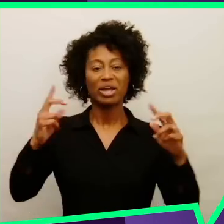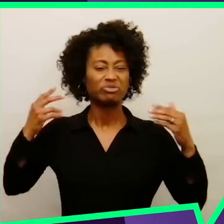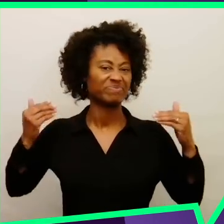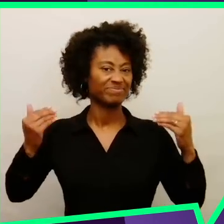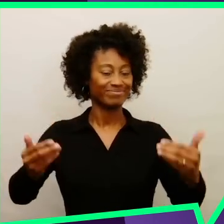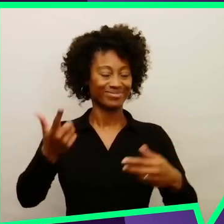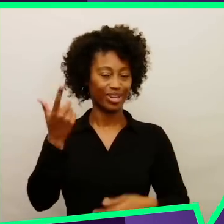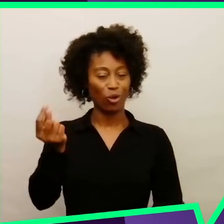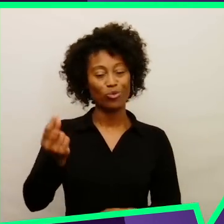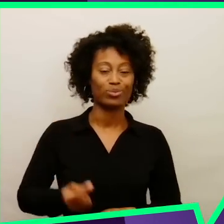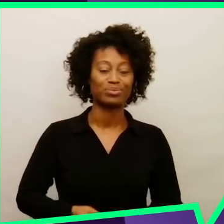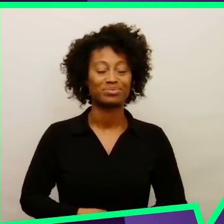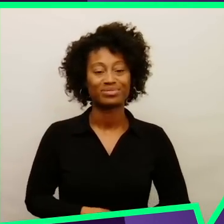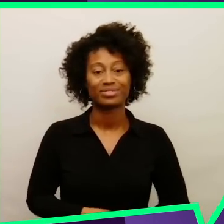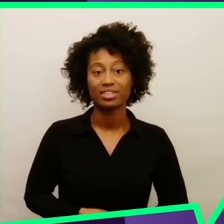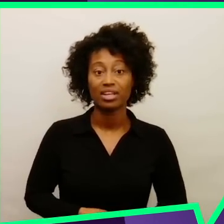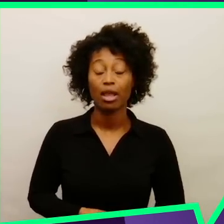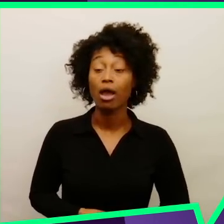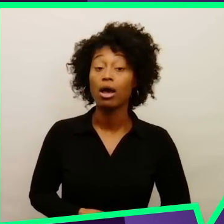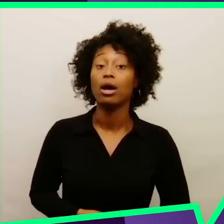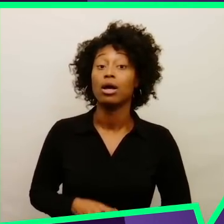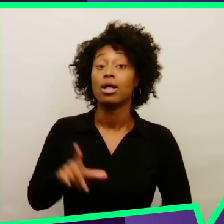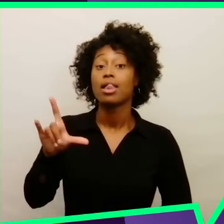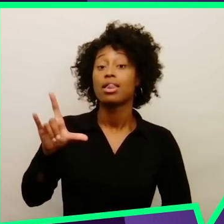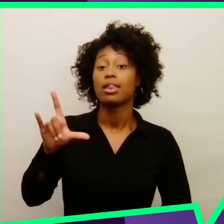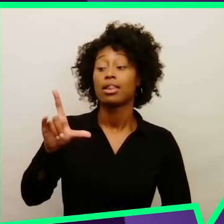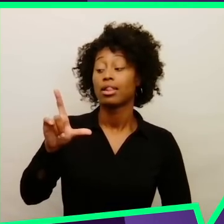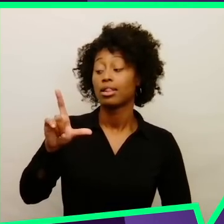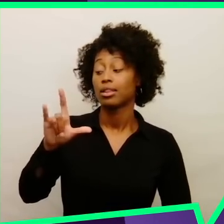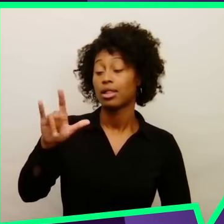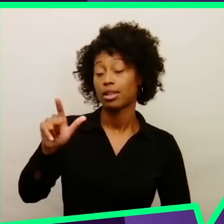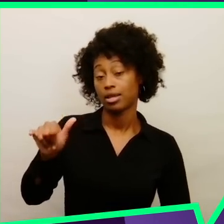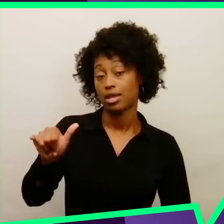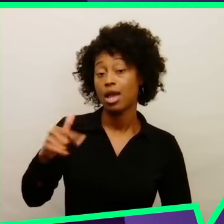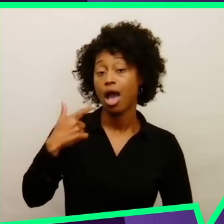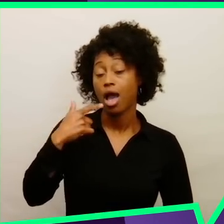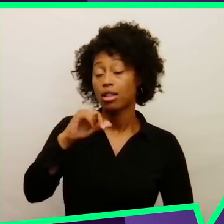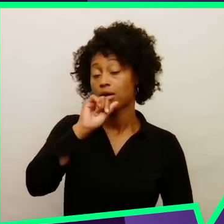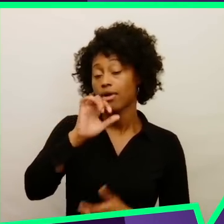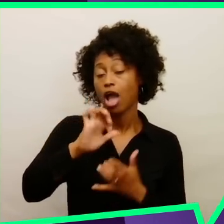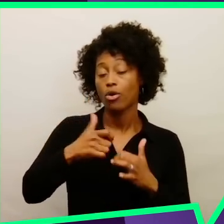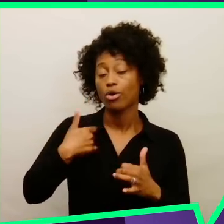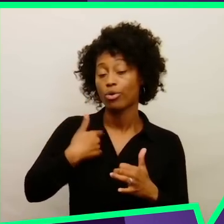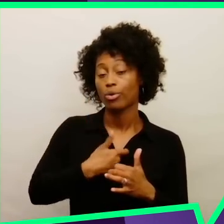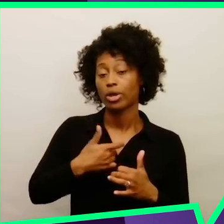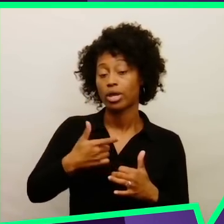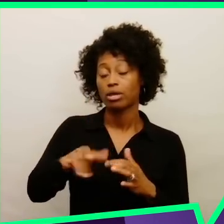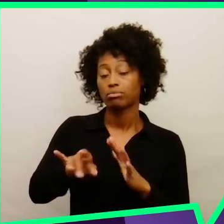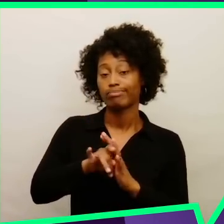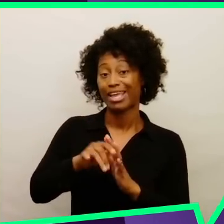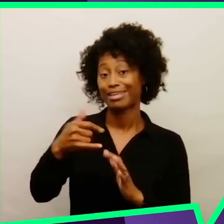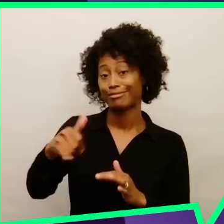OK, team, here we go. Man. OK, first of all, Lily, I got to say, I love that we have